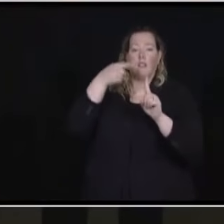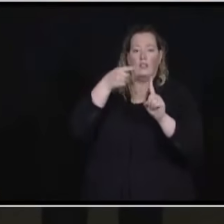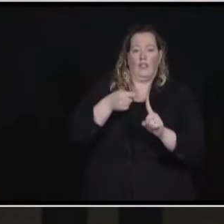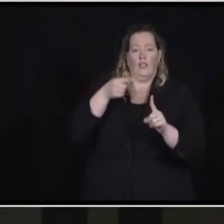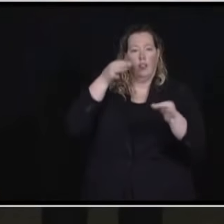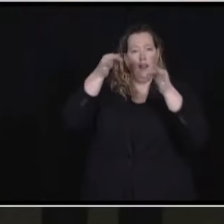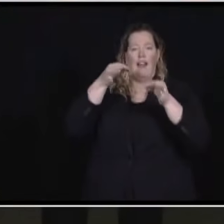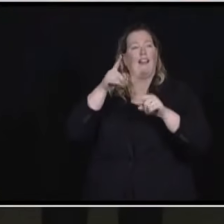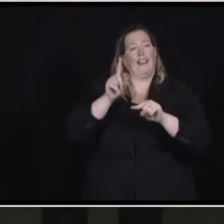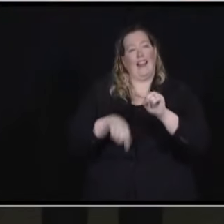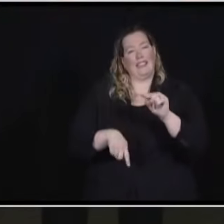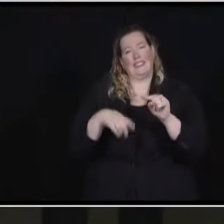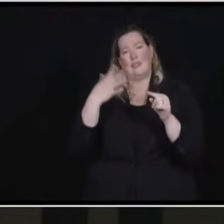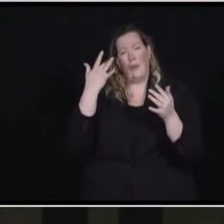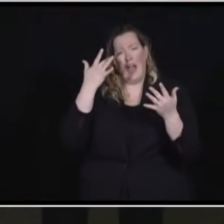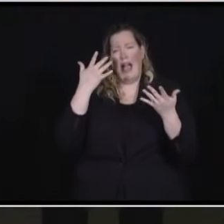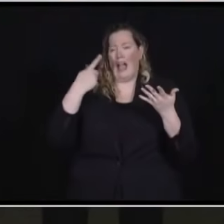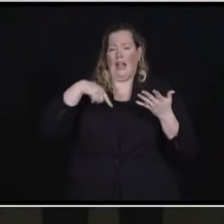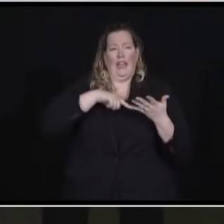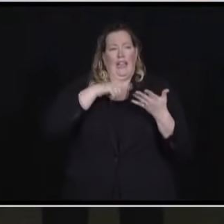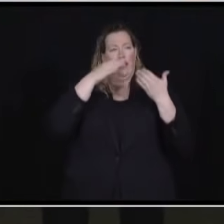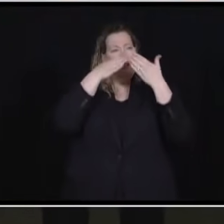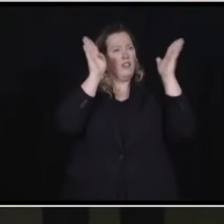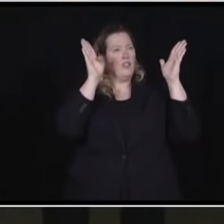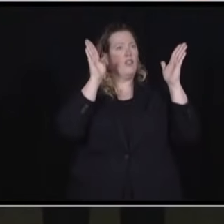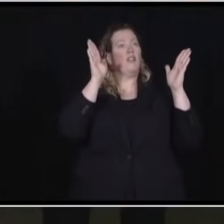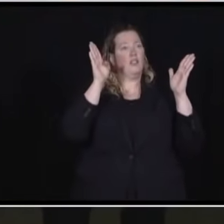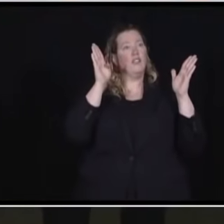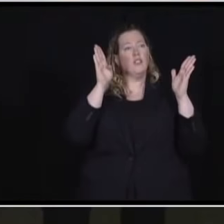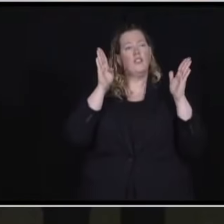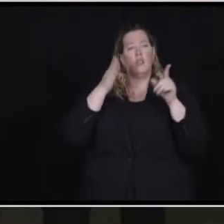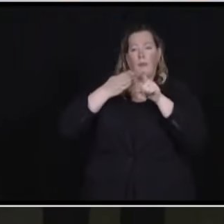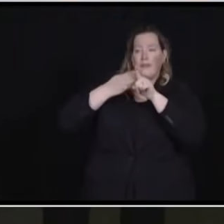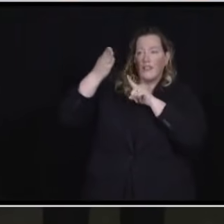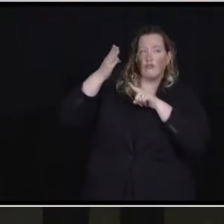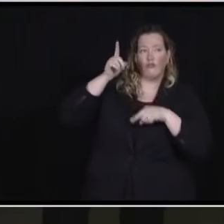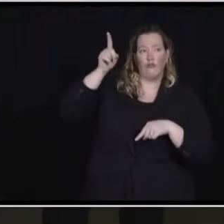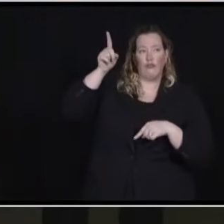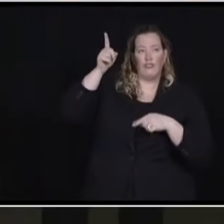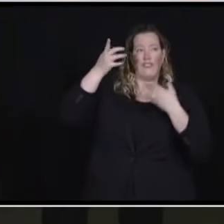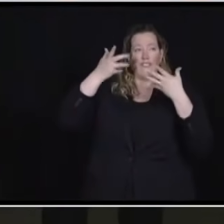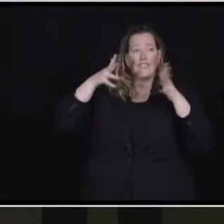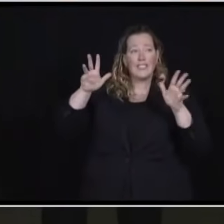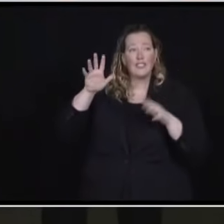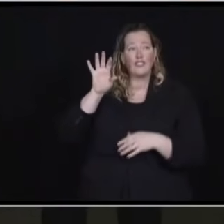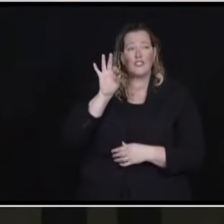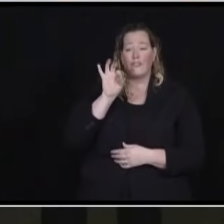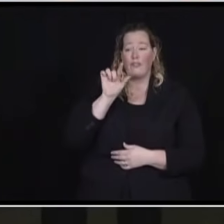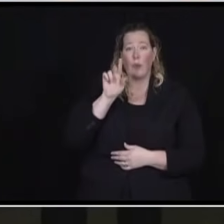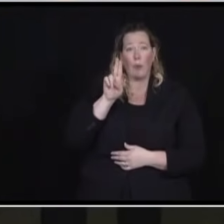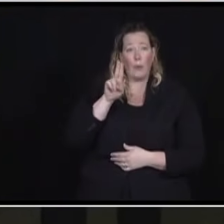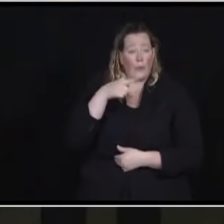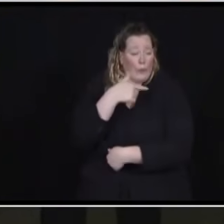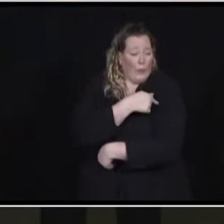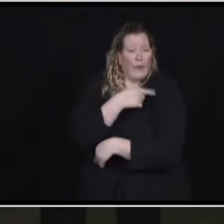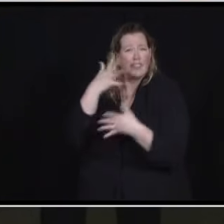Please go ahead. General, I'm wondering if you can tell me when it comes to the actual logistics involved in